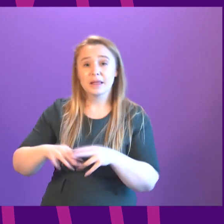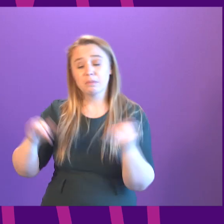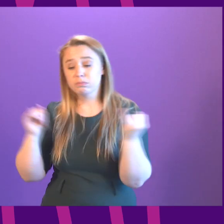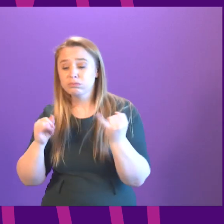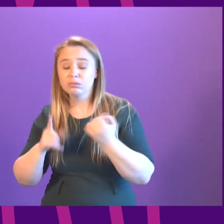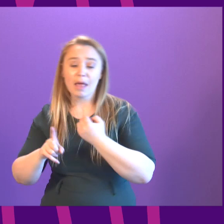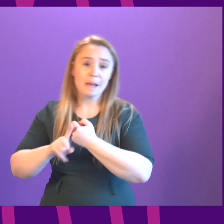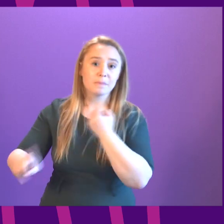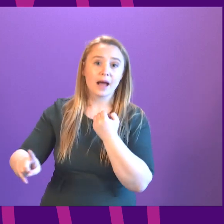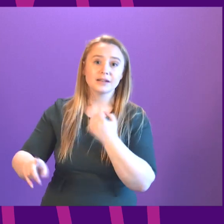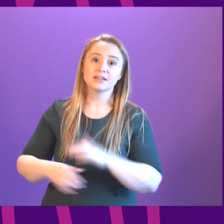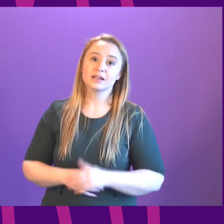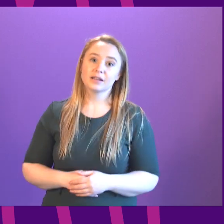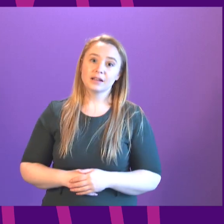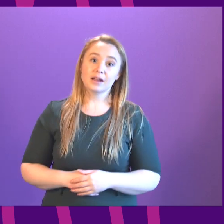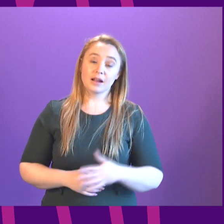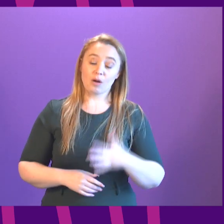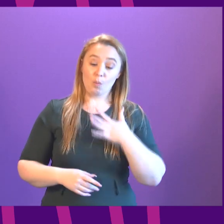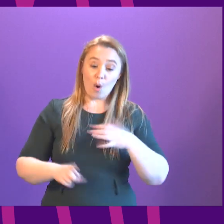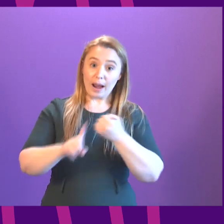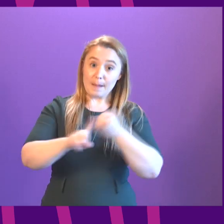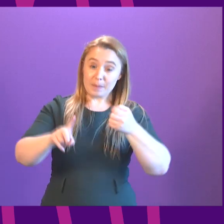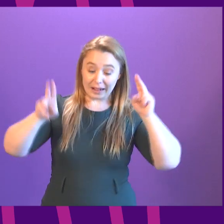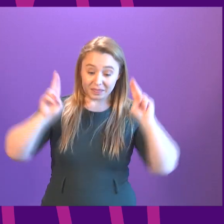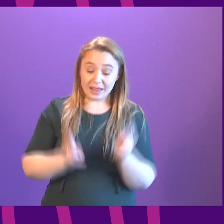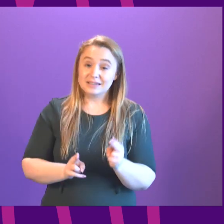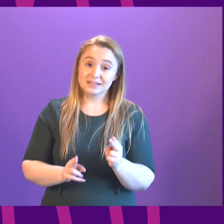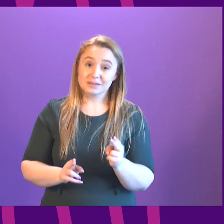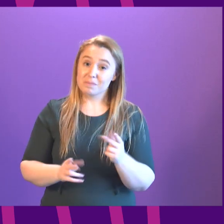for everybody, though I dearly wish that I could. However, I want people to know that